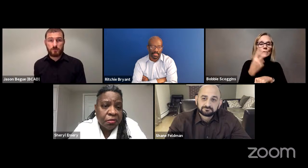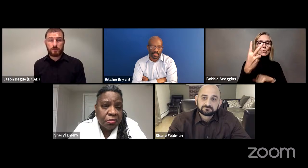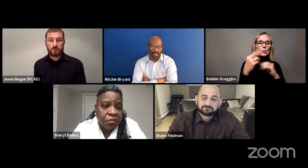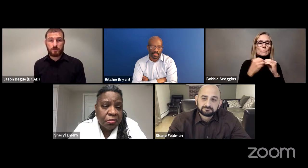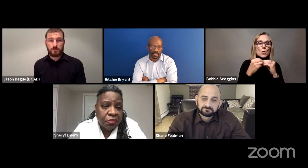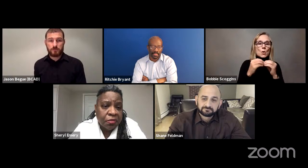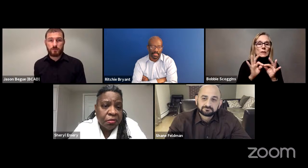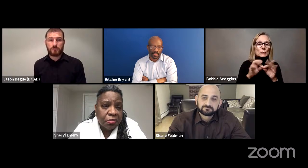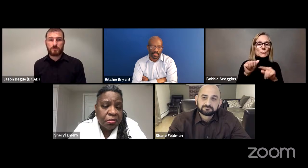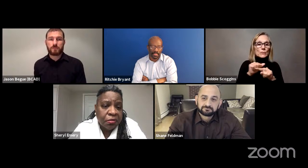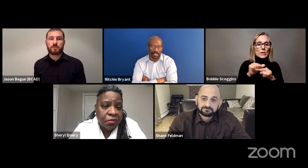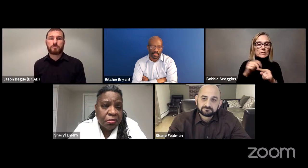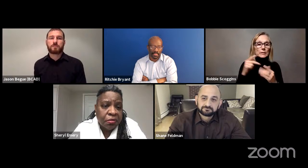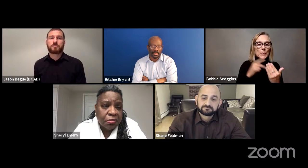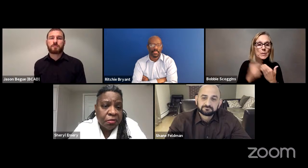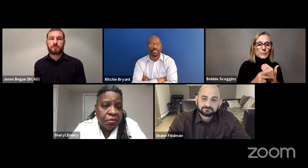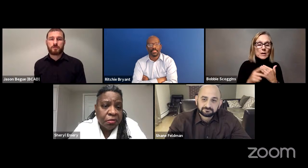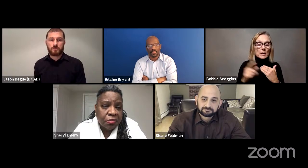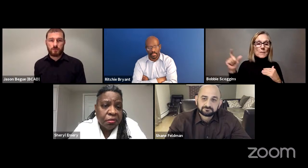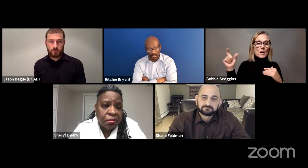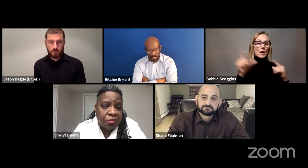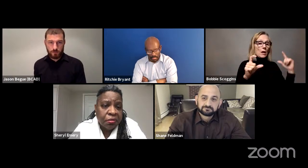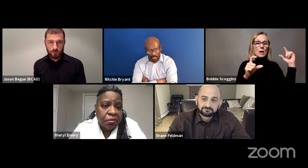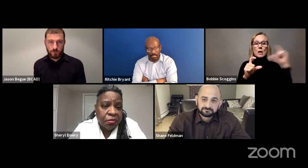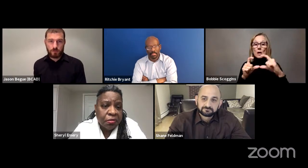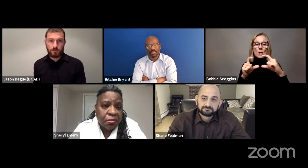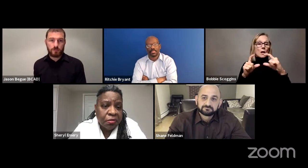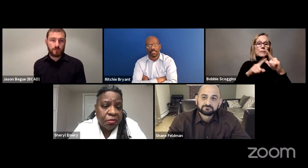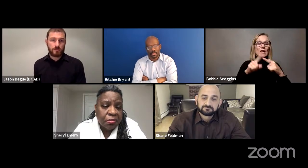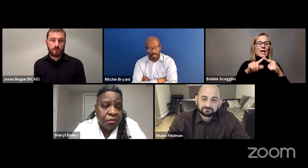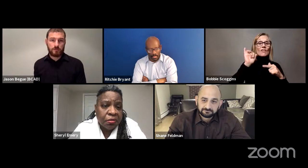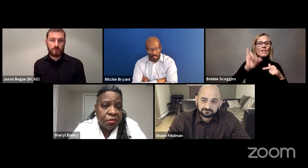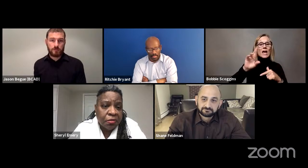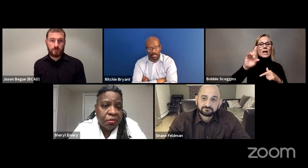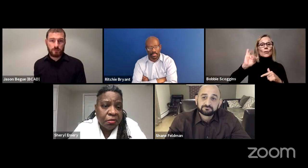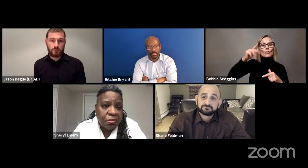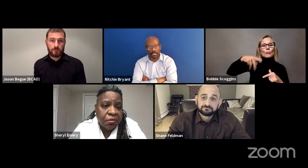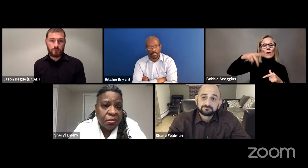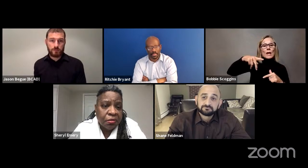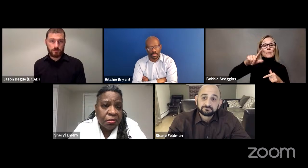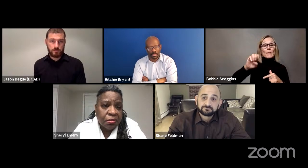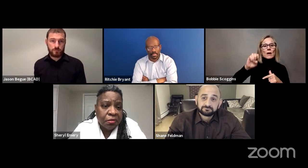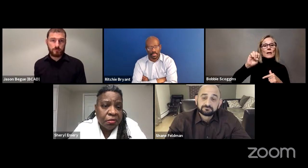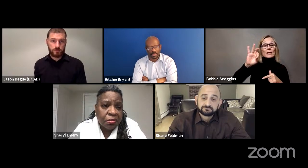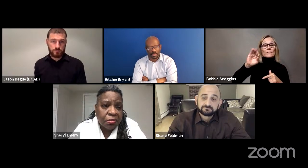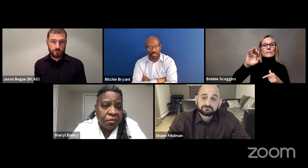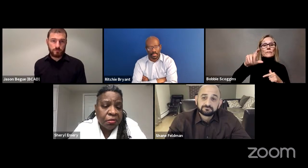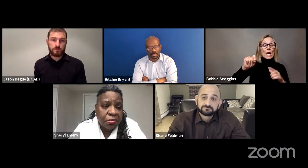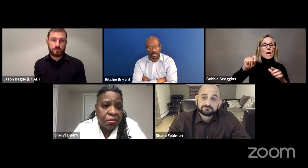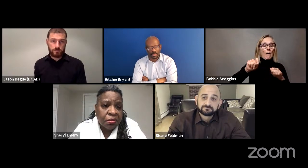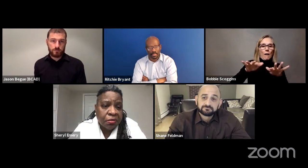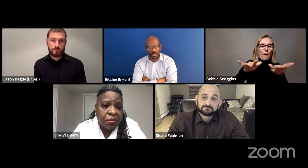put in. It helped create two more interpreter training programs from that. And the ripple